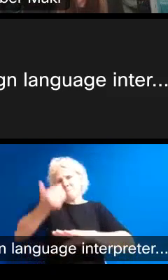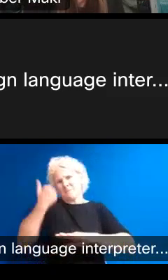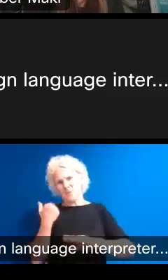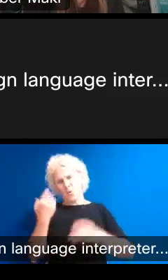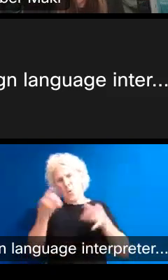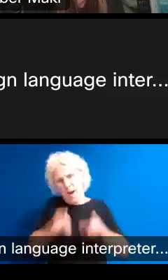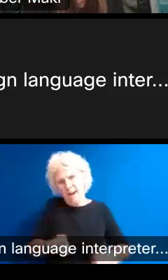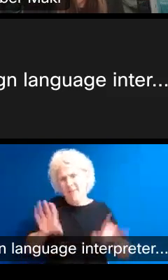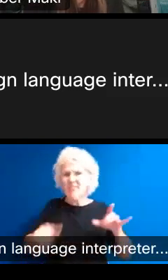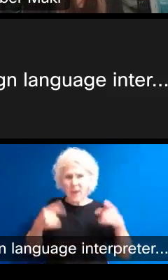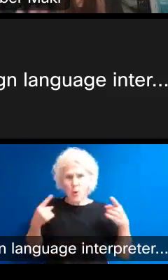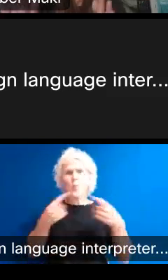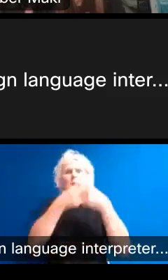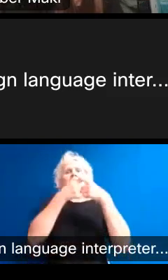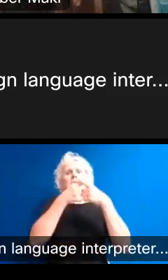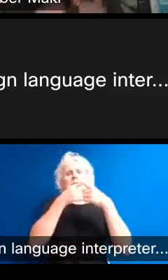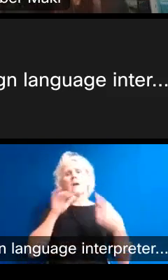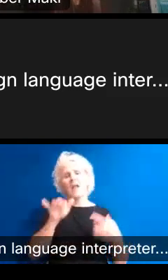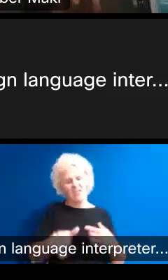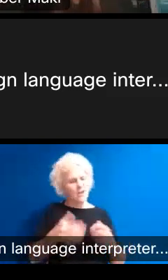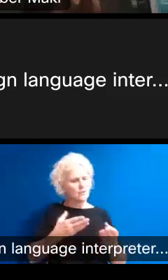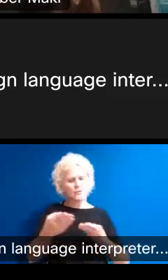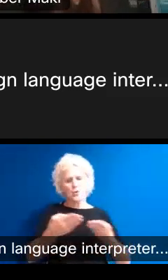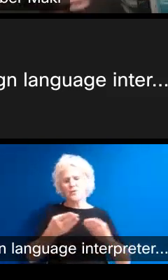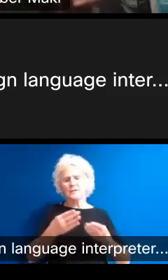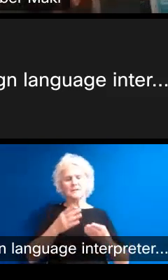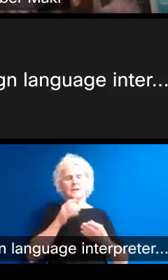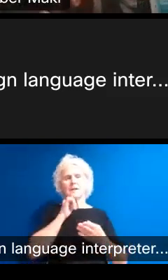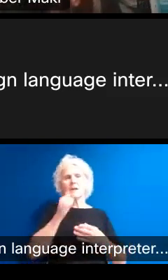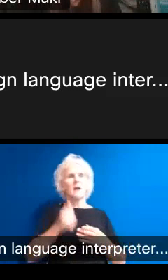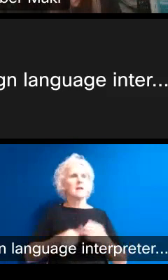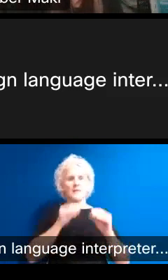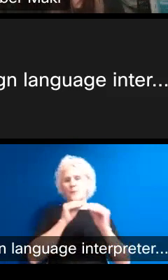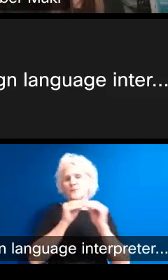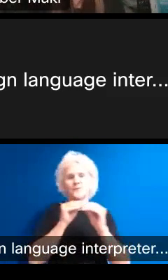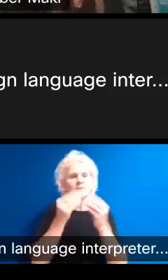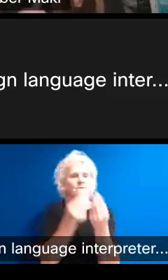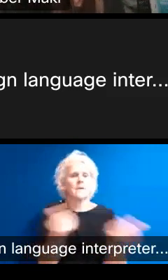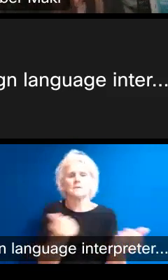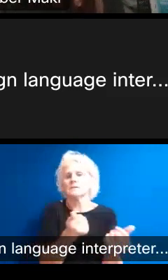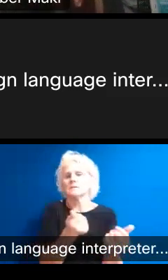what that means is this service isn't going to come in and fix anybody. It's not going to,